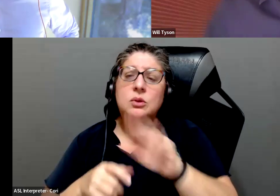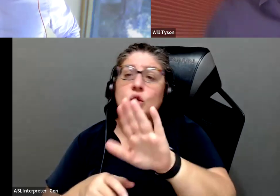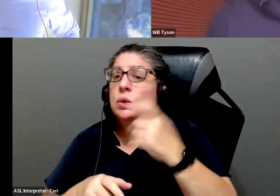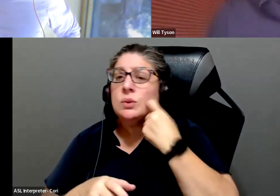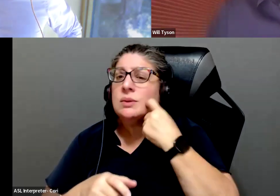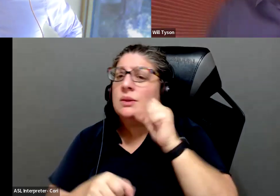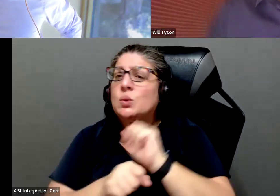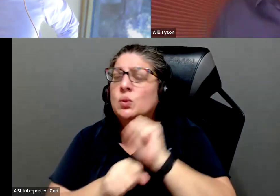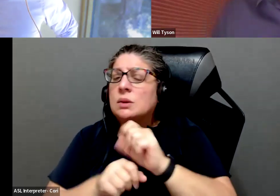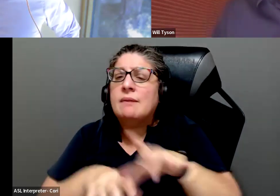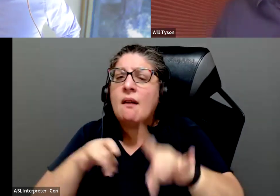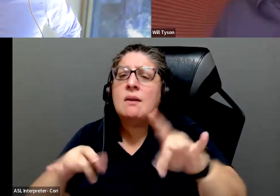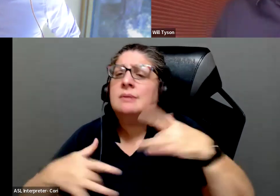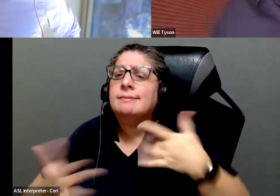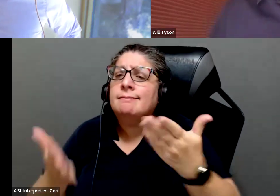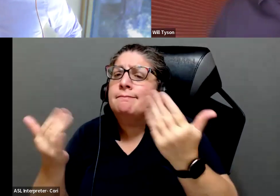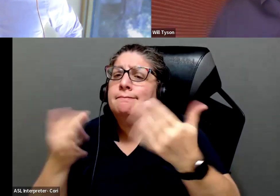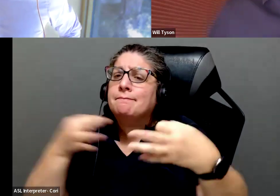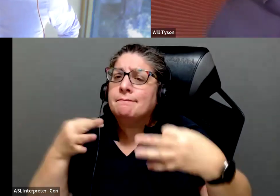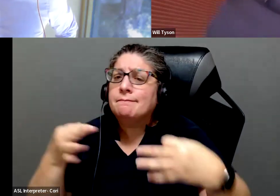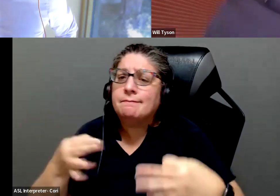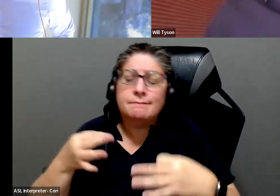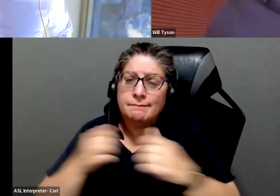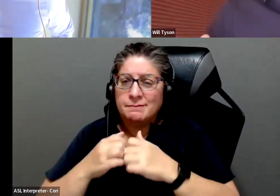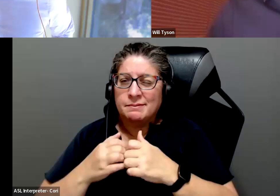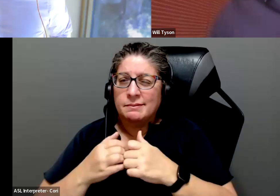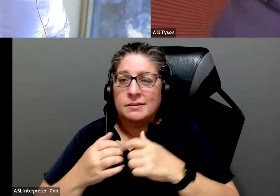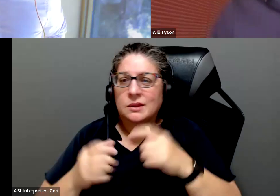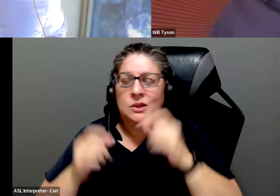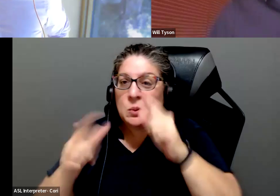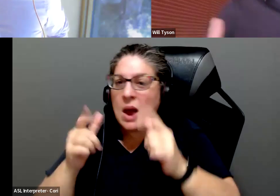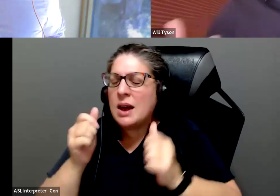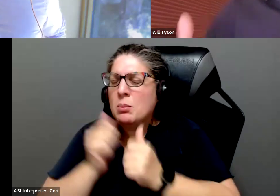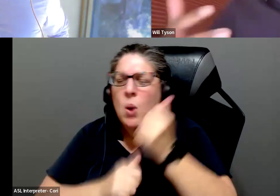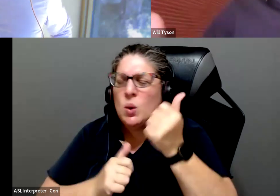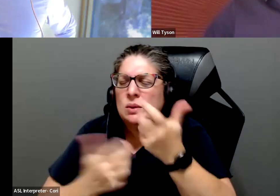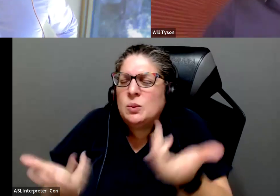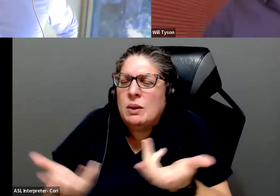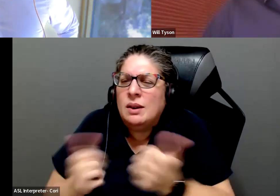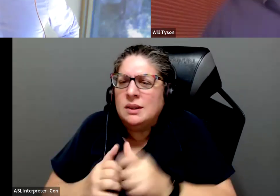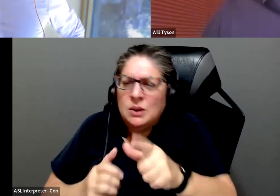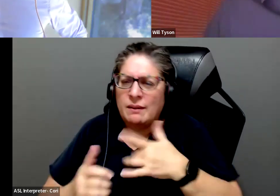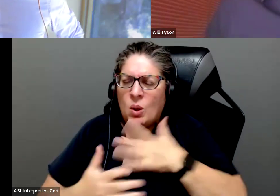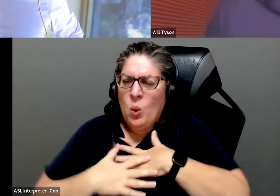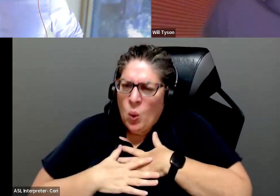of your findings particularly what surprised you the most and what you find particularly compelling?